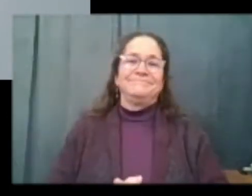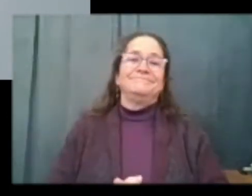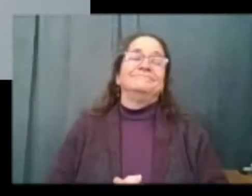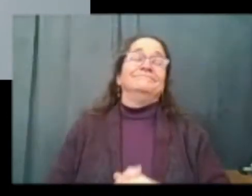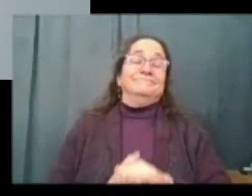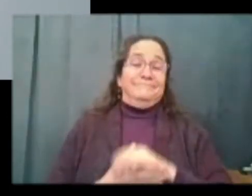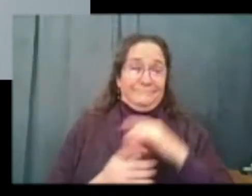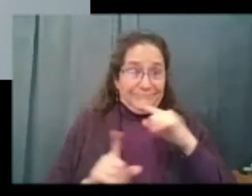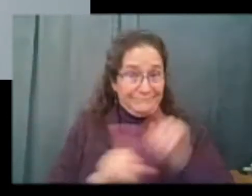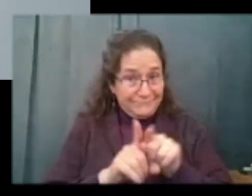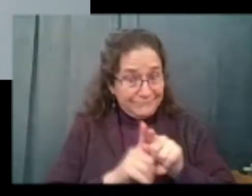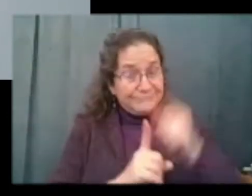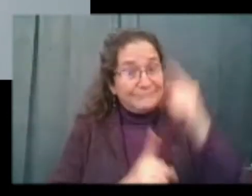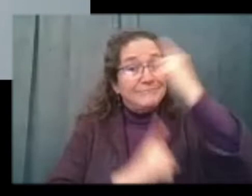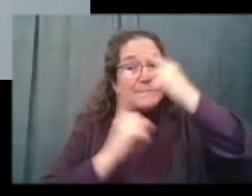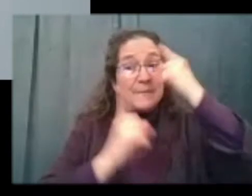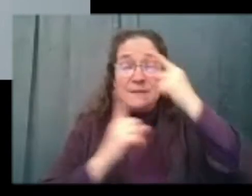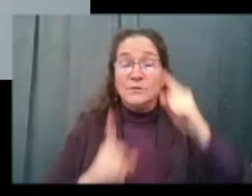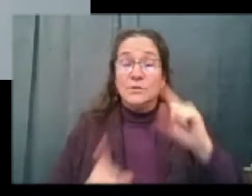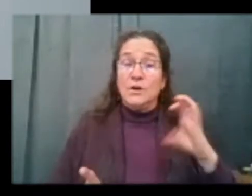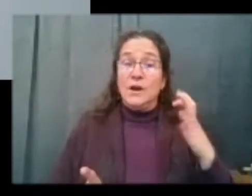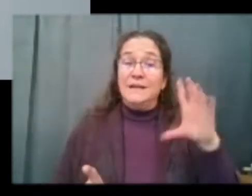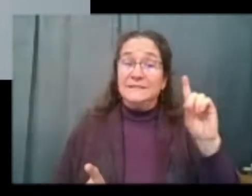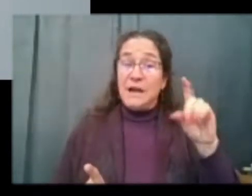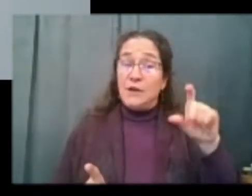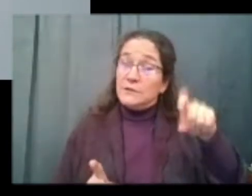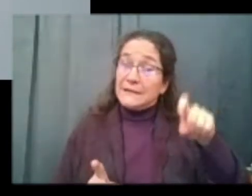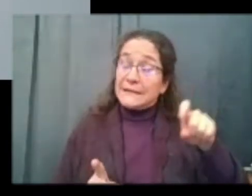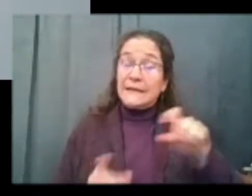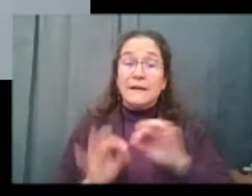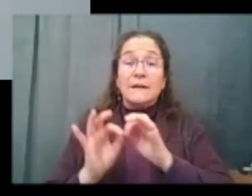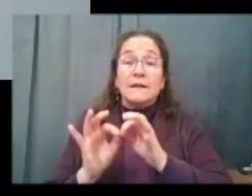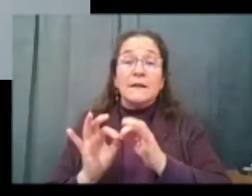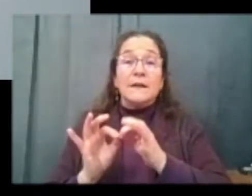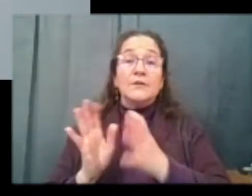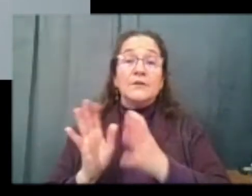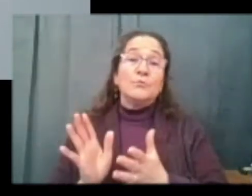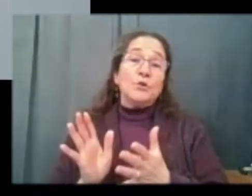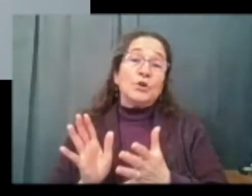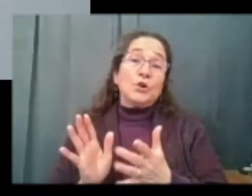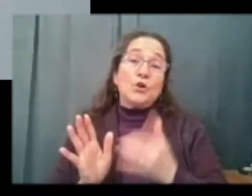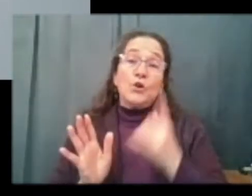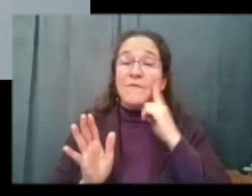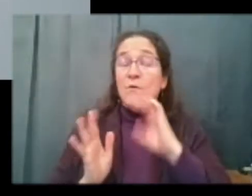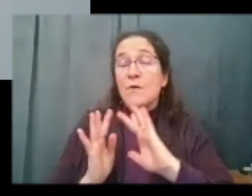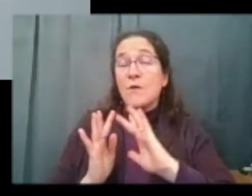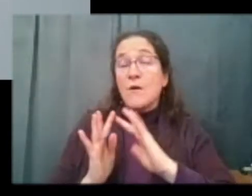is the child may need the interpreter for. Online learning that is considered